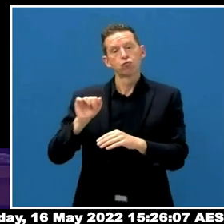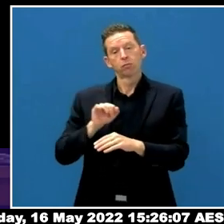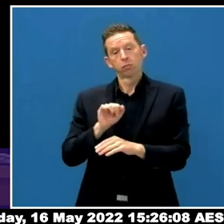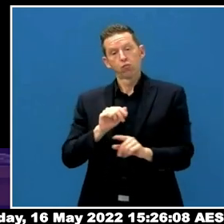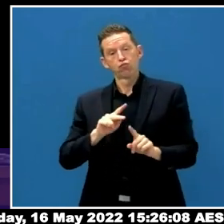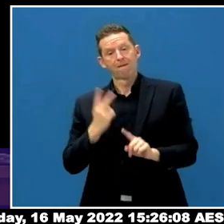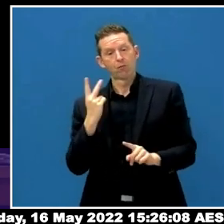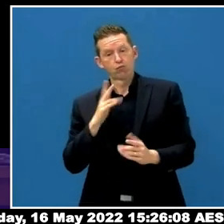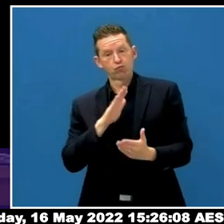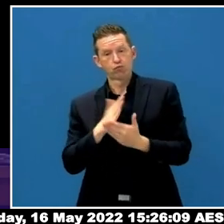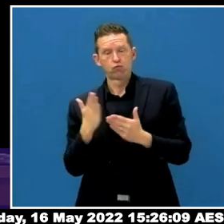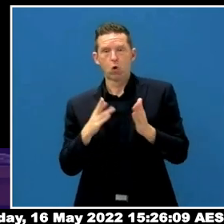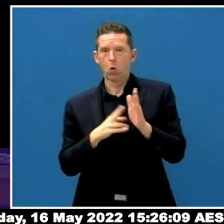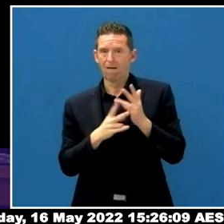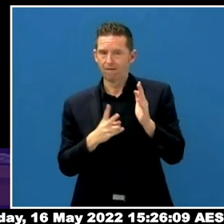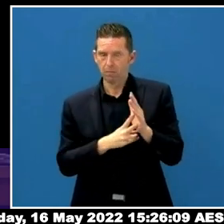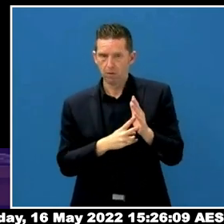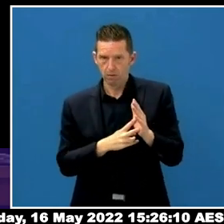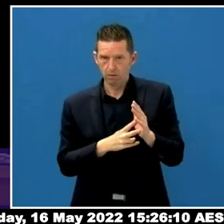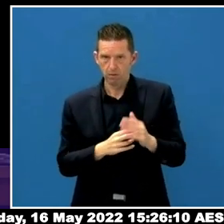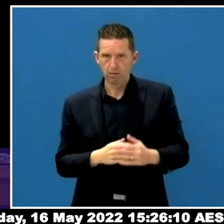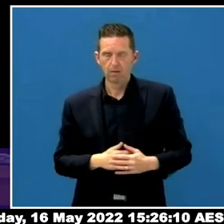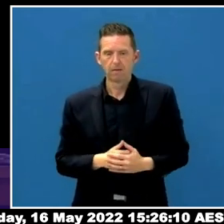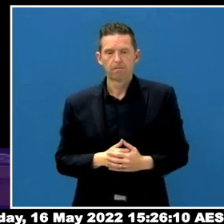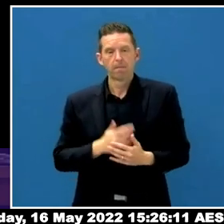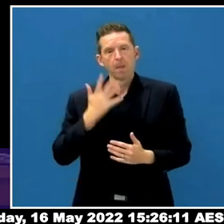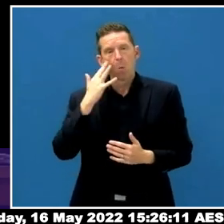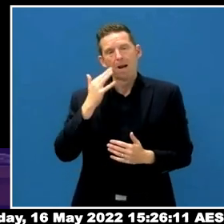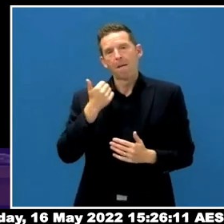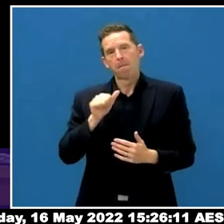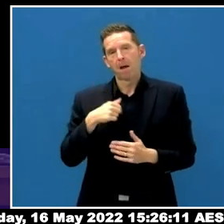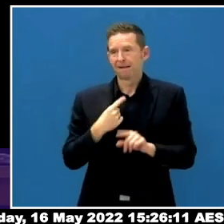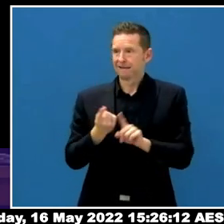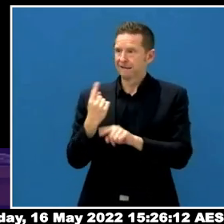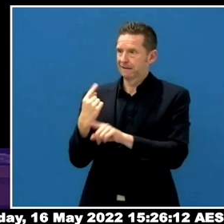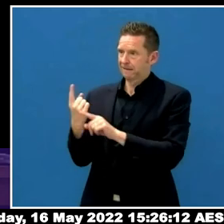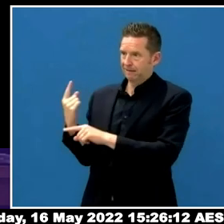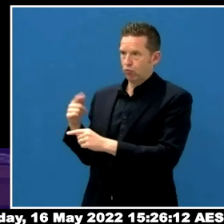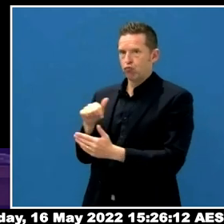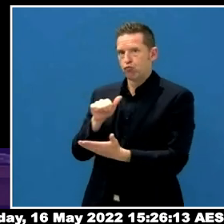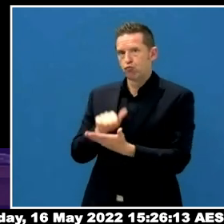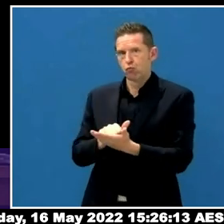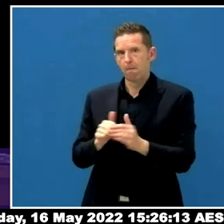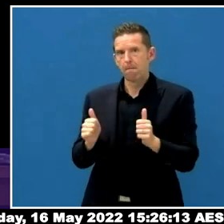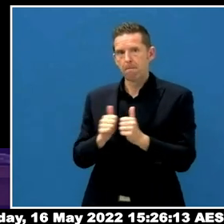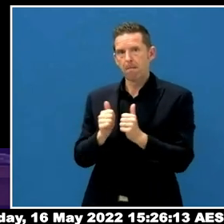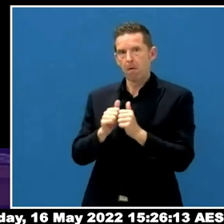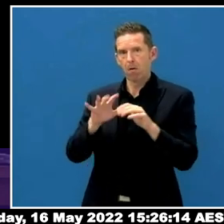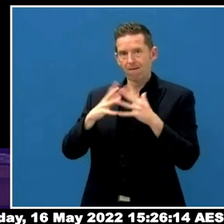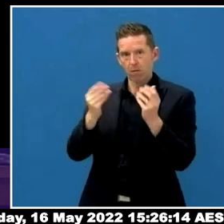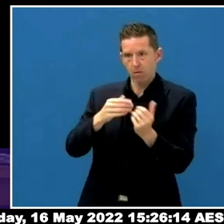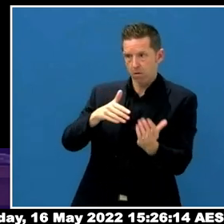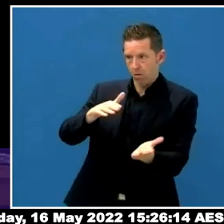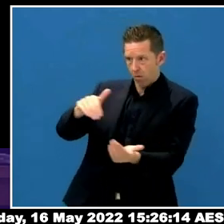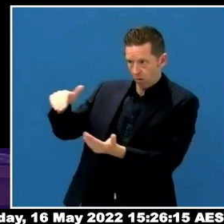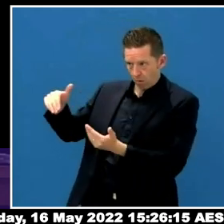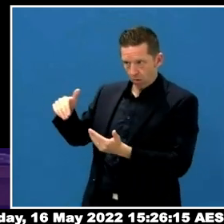By the time we got all the relevant information together, we were told by the